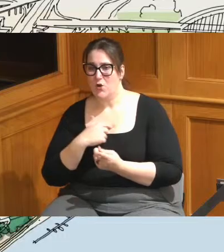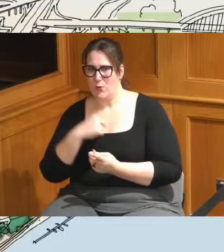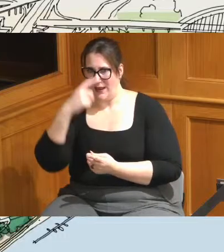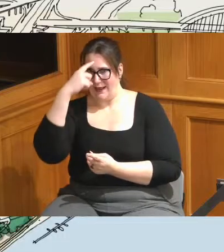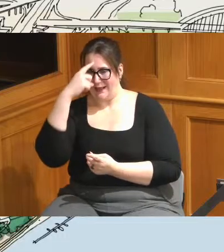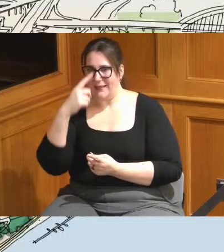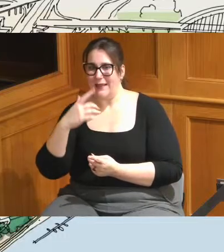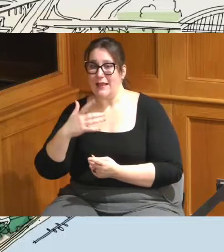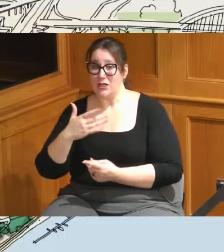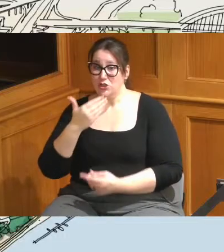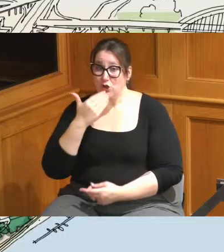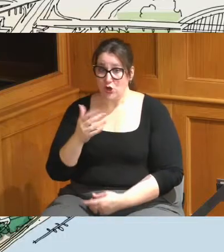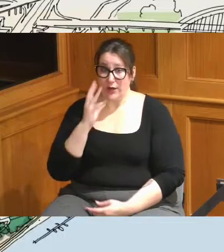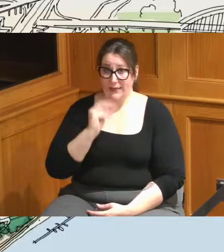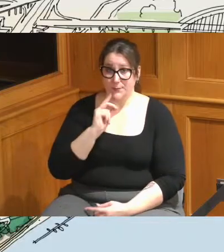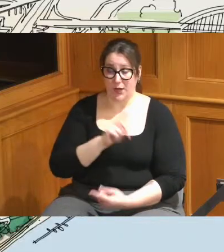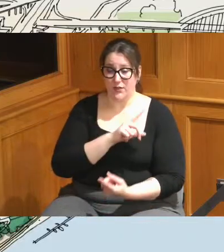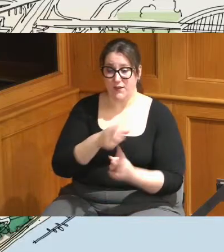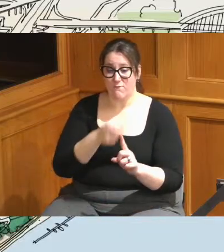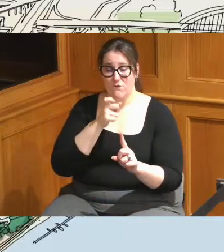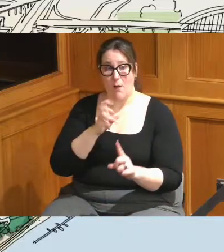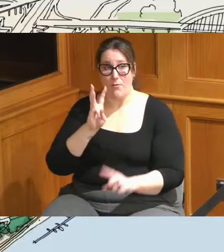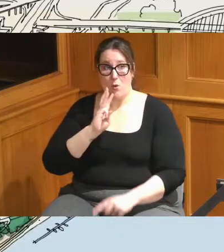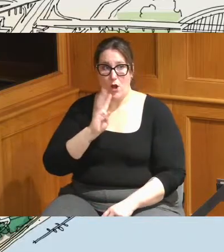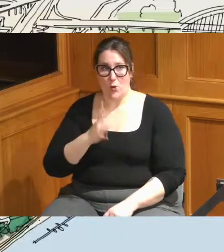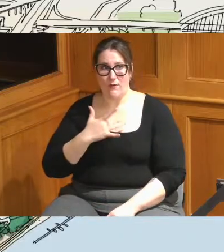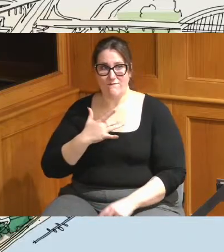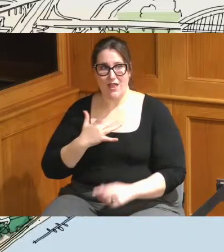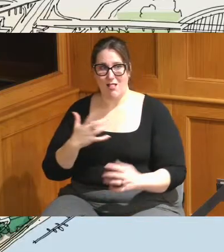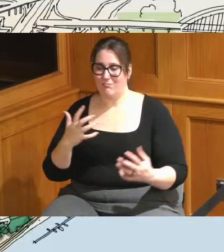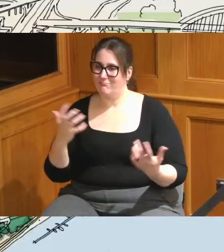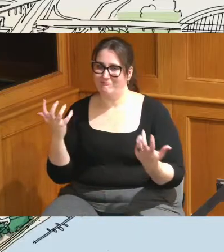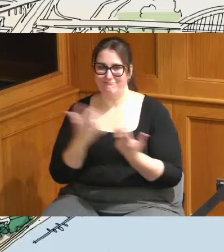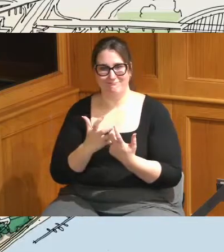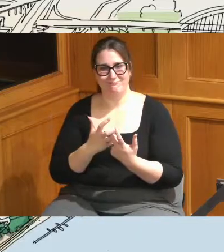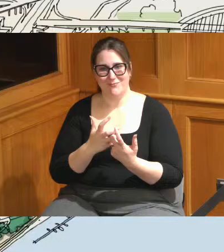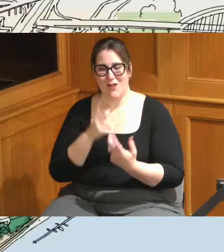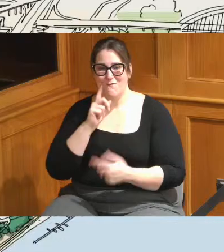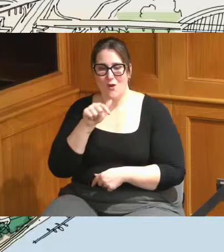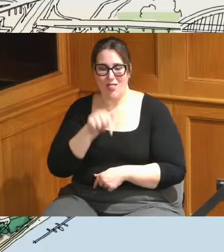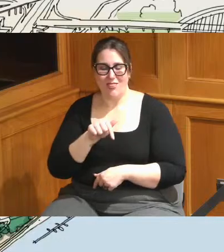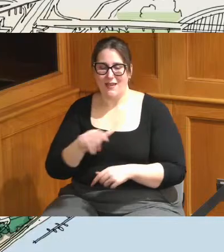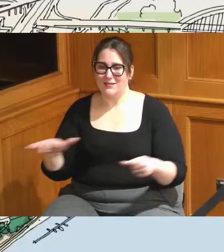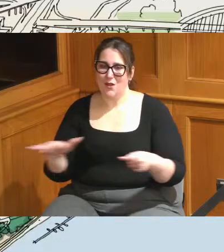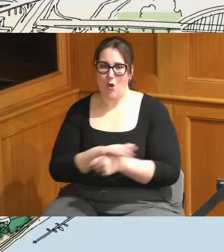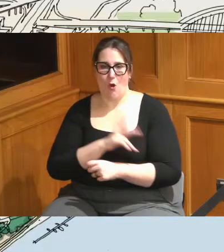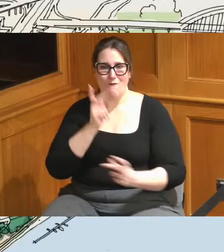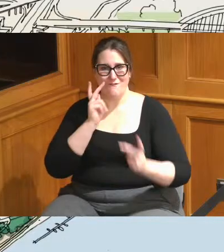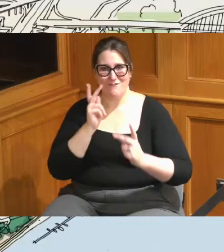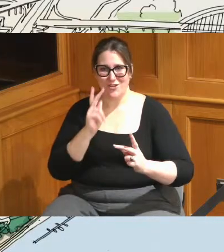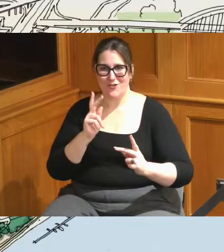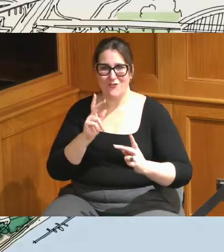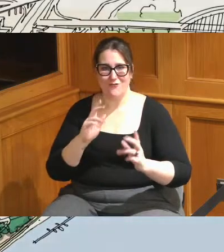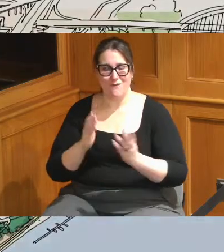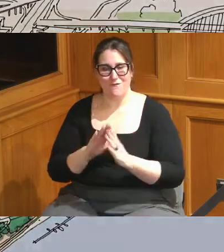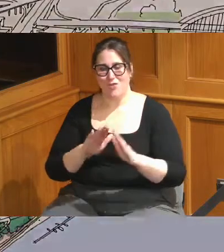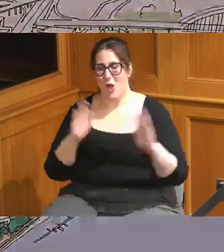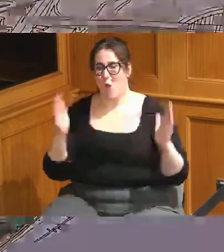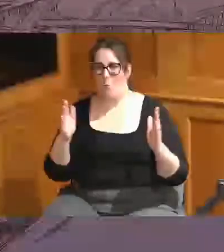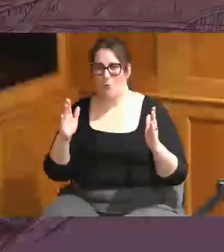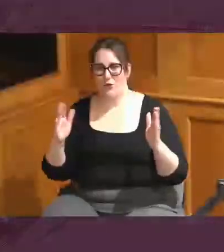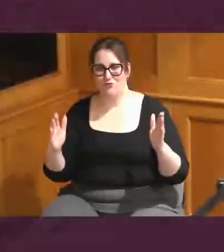from the water and we feel like it fits into this compelling holistic view over the long range plan.